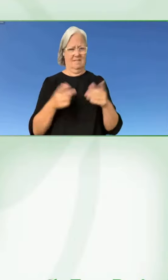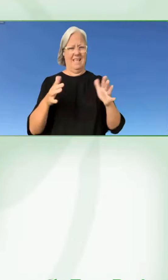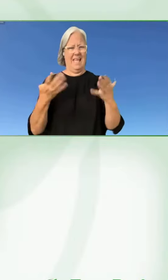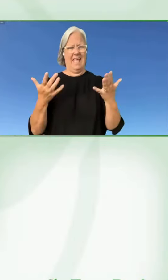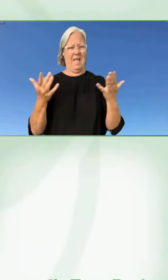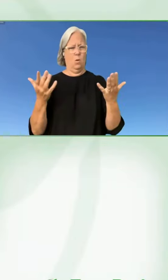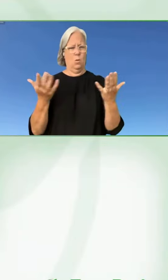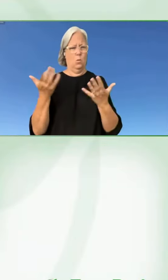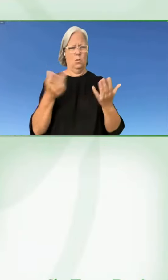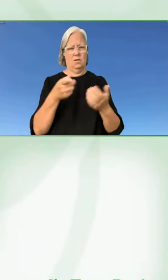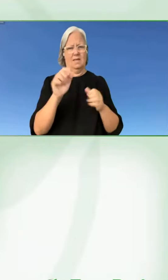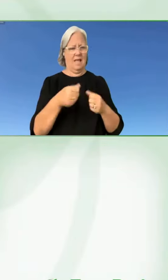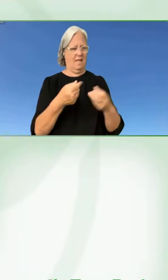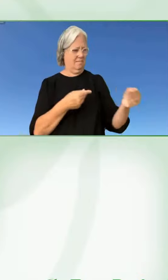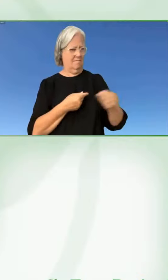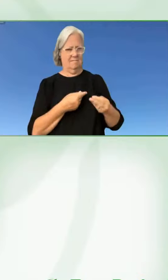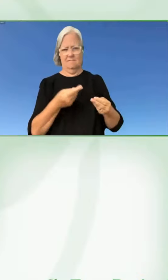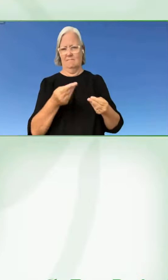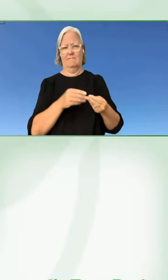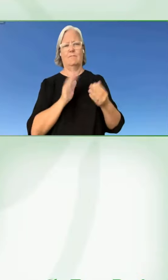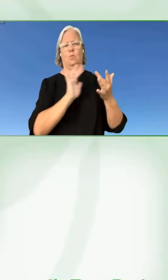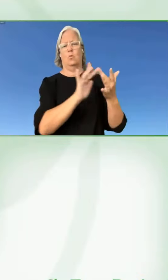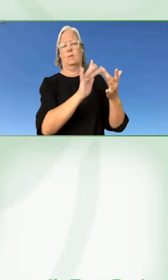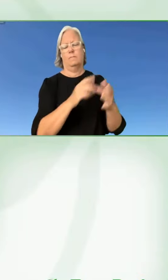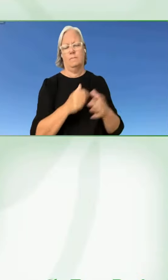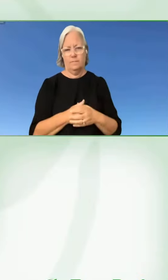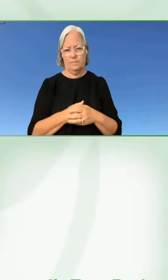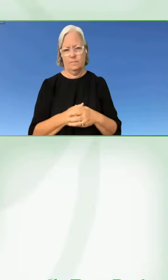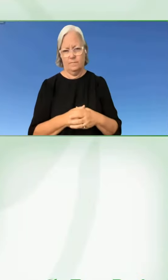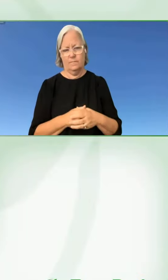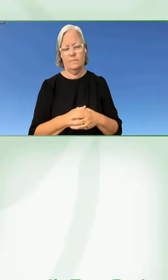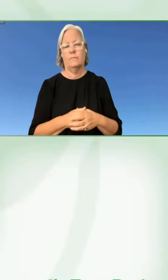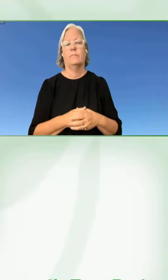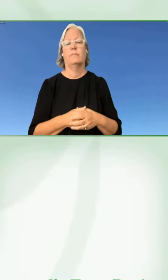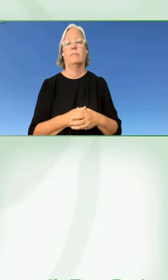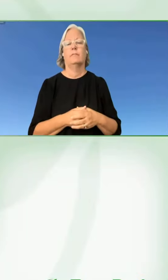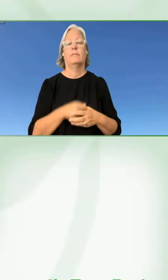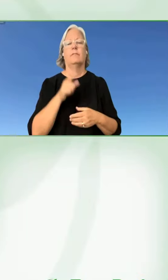And I think one of the rewards is, as we developed our product for image, we found it could be readily extended to videos. Then we also got a lot of demand from our customers saying that images don't exist in isolation and saying that we needed to work on PDFs for example. So we had to come up with a comprehensive solution.